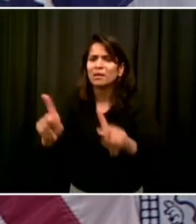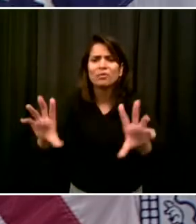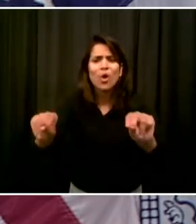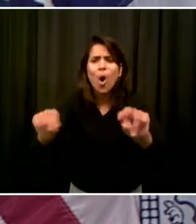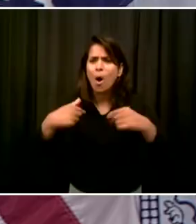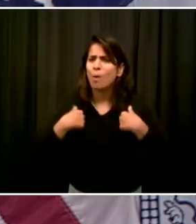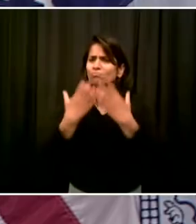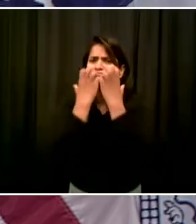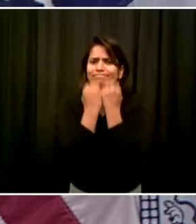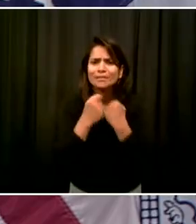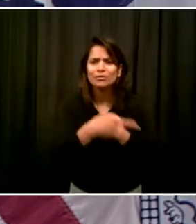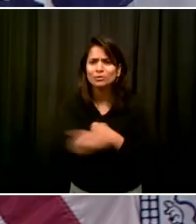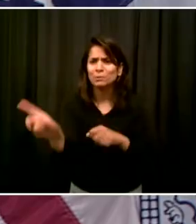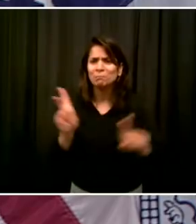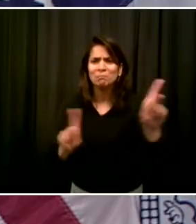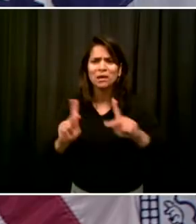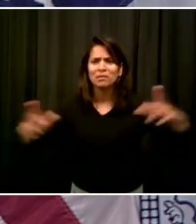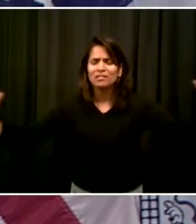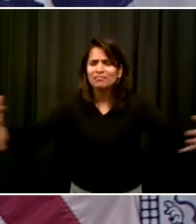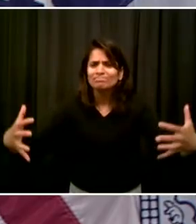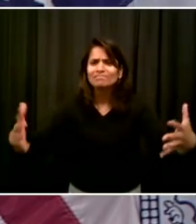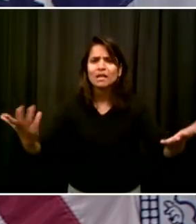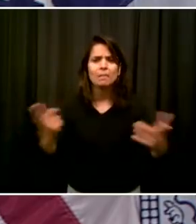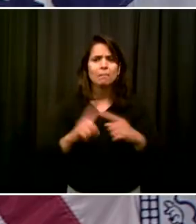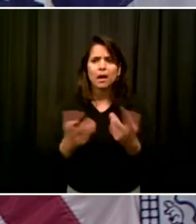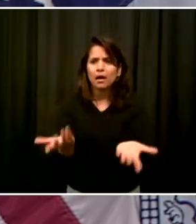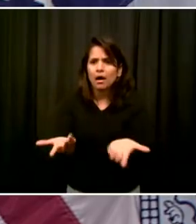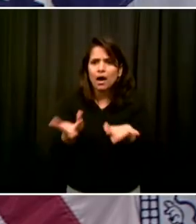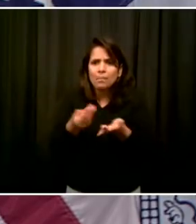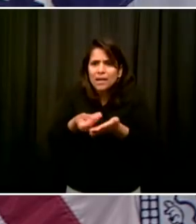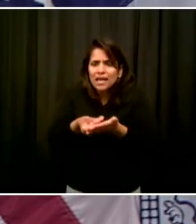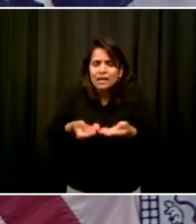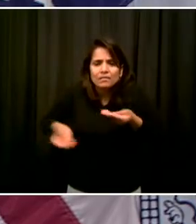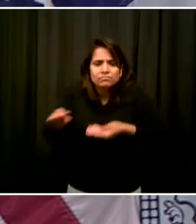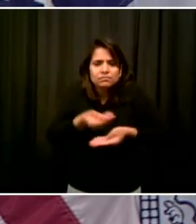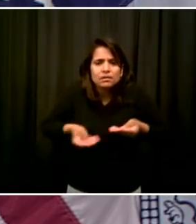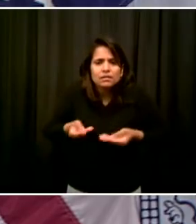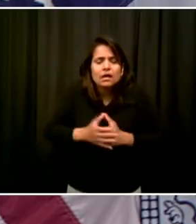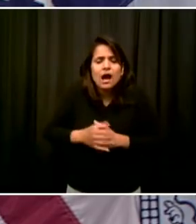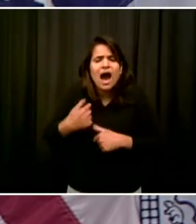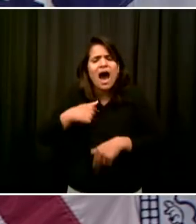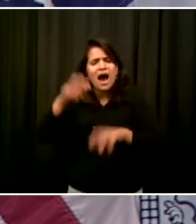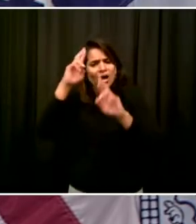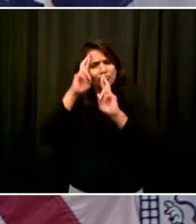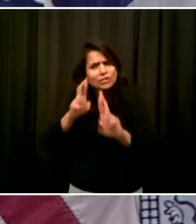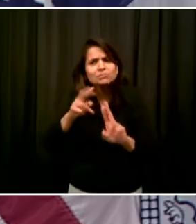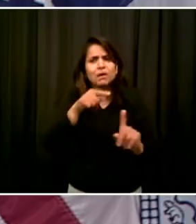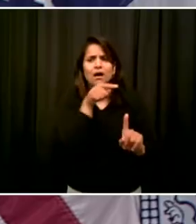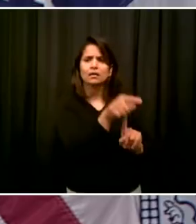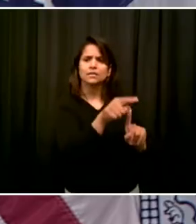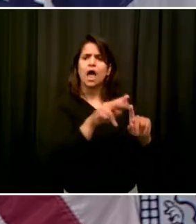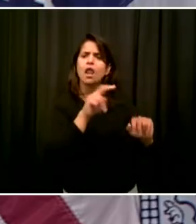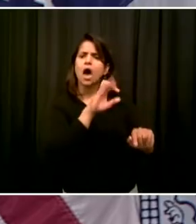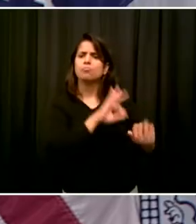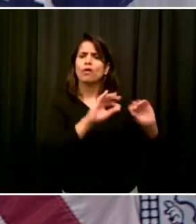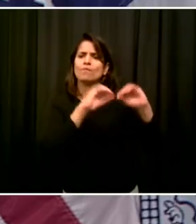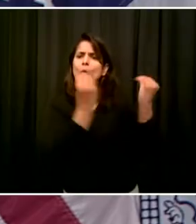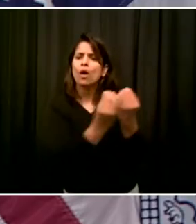SAVINGS, THEN WE EAR AT A POINT WHERE 22,000 CITY WORKERS NO LONG ERHAE V THEIR JOBS. I DON'T WANT TO SEE THAT HAPPEN AND ATHT WOULD BE THE SINGLE WORST THING THAT COUD LHAPEPN OFR